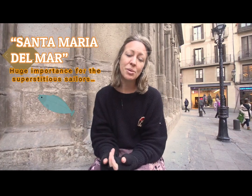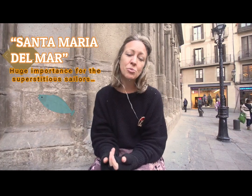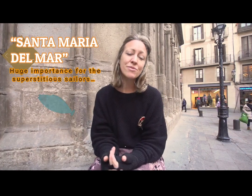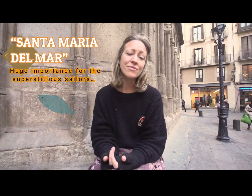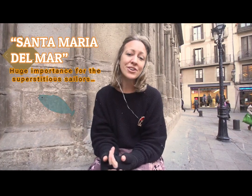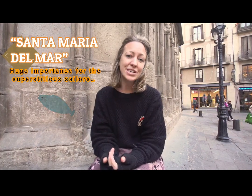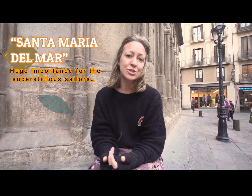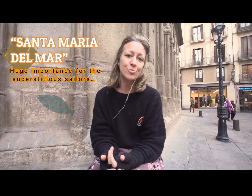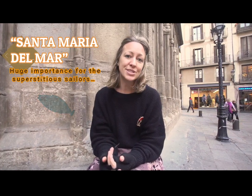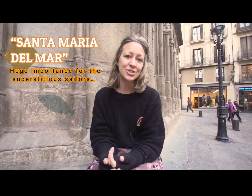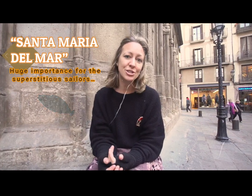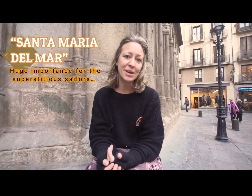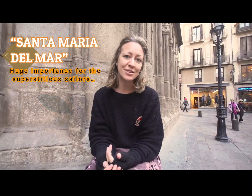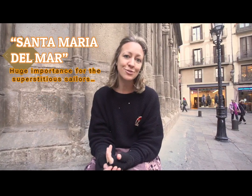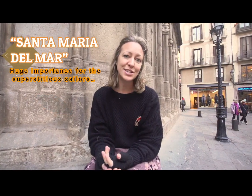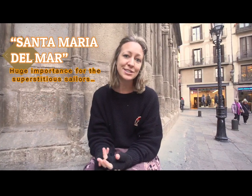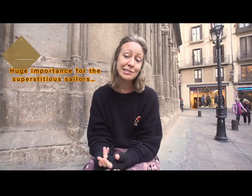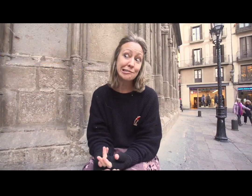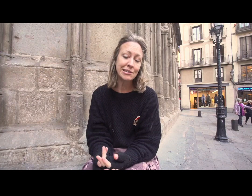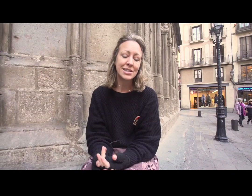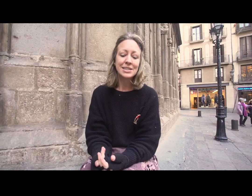People were very superstitious back in those days!